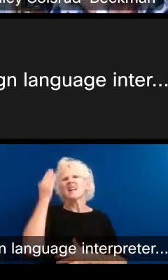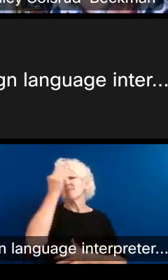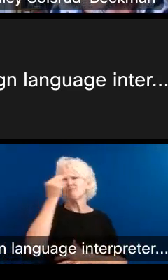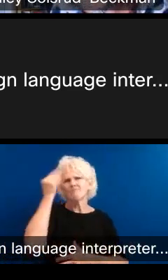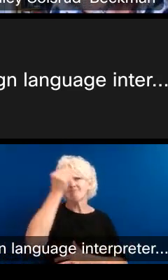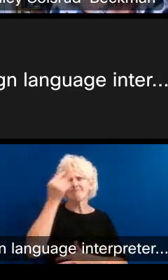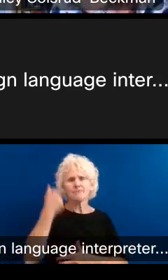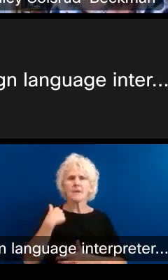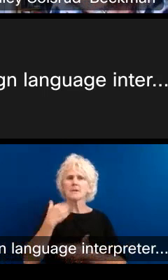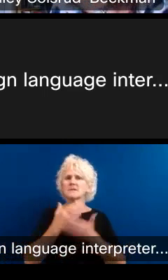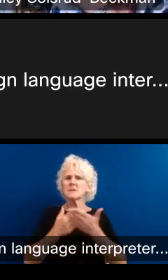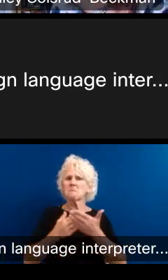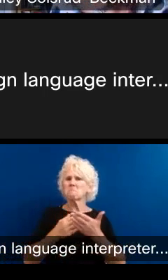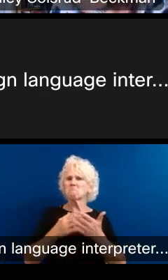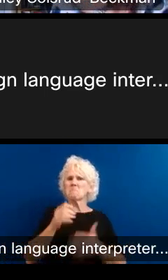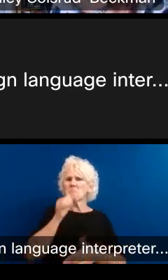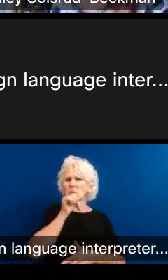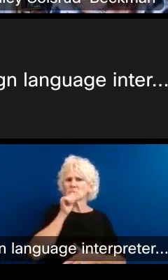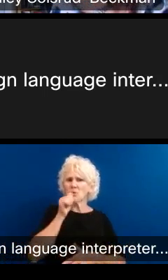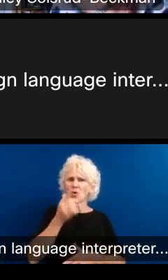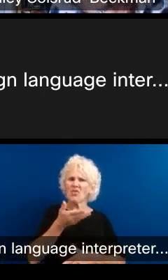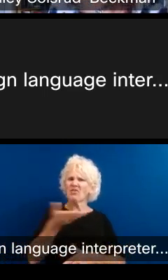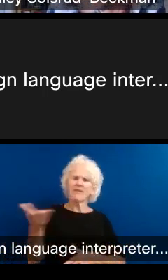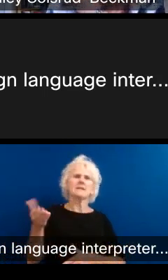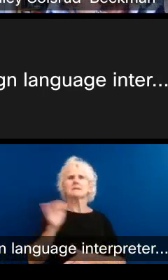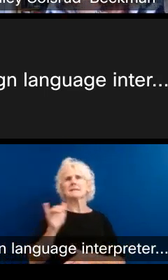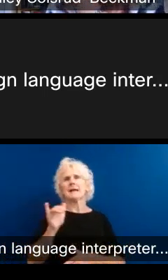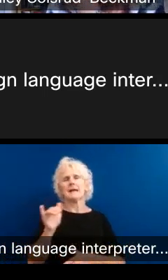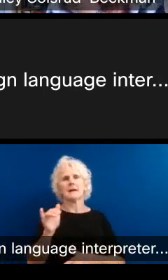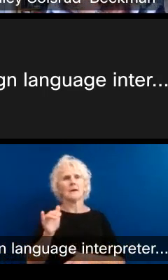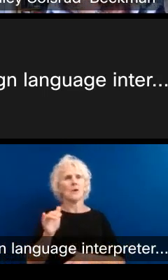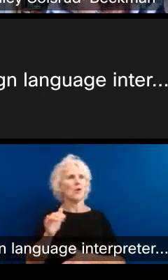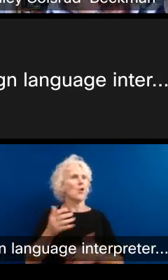other personal factors like we had mentioned before. What is their history of trauma,